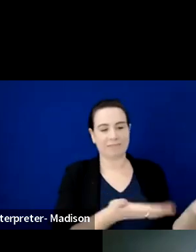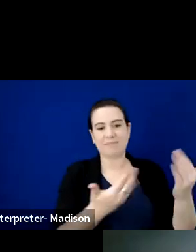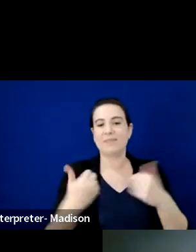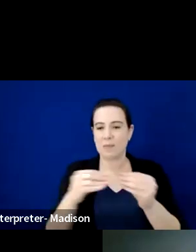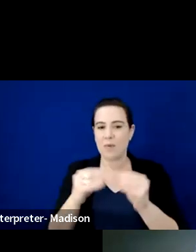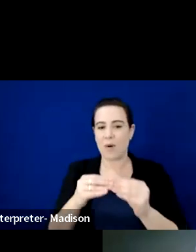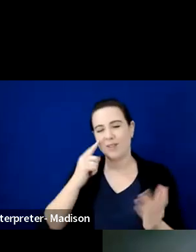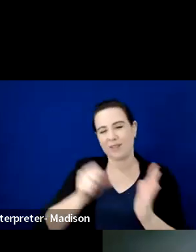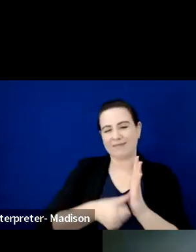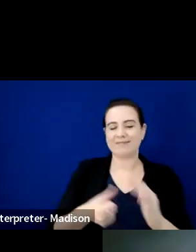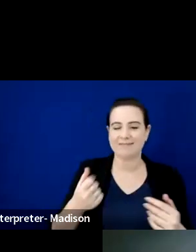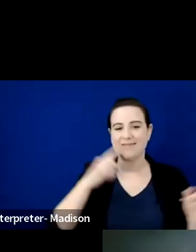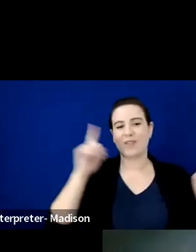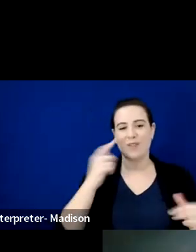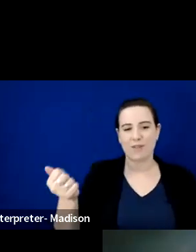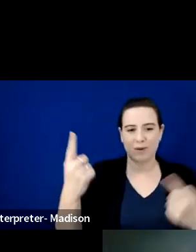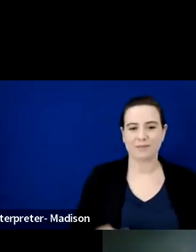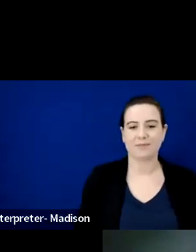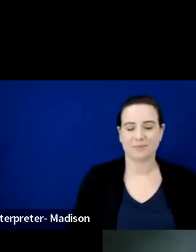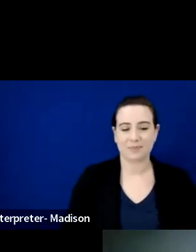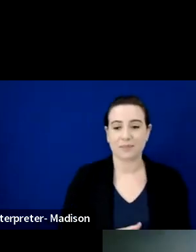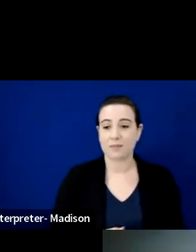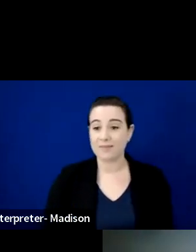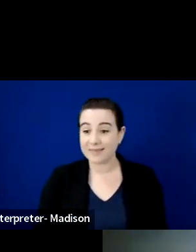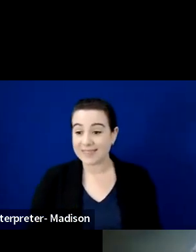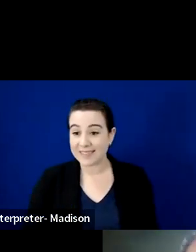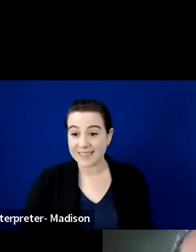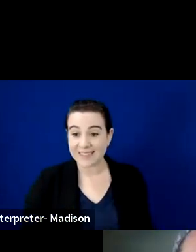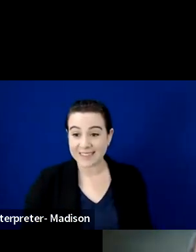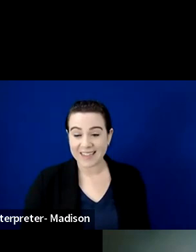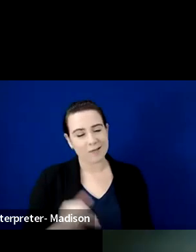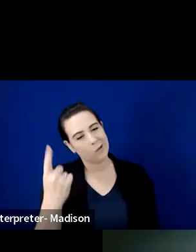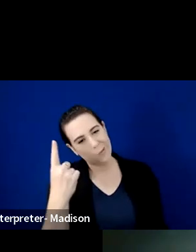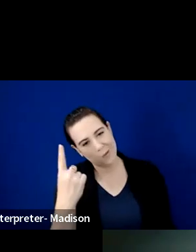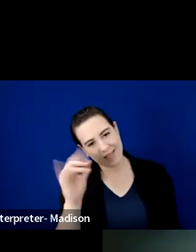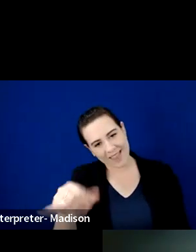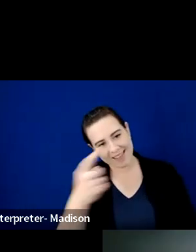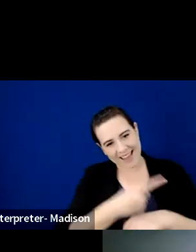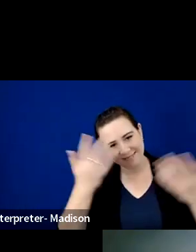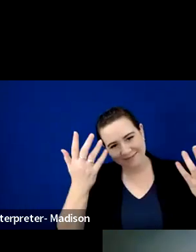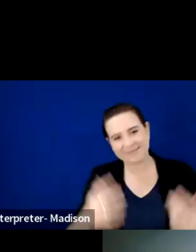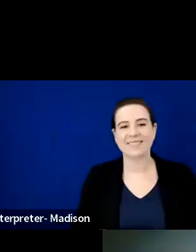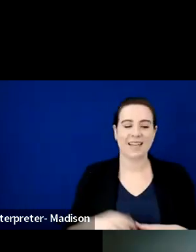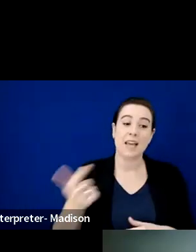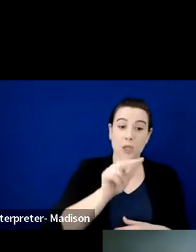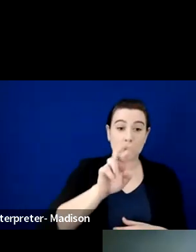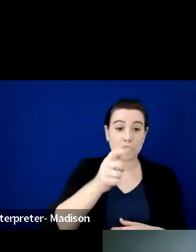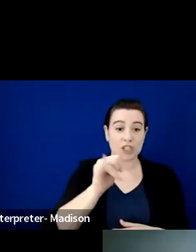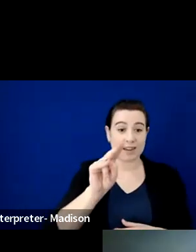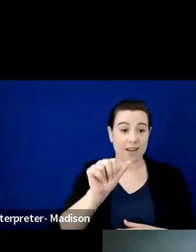And one shot is -- is a success, and it certainly impacts many more from there. So just really wanted to highlight that for everyone.